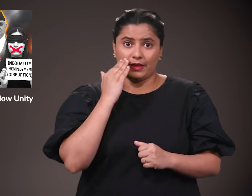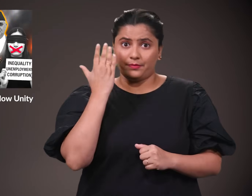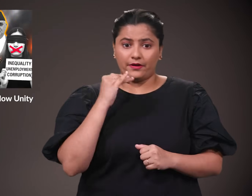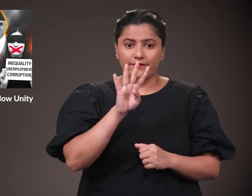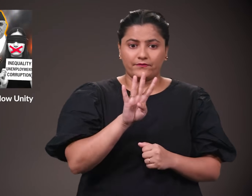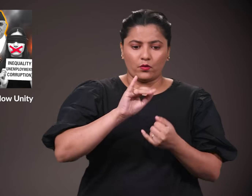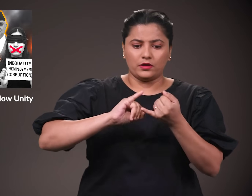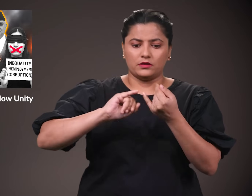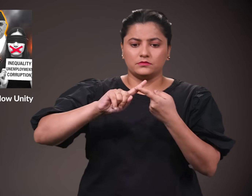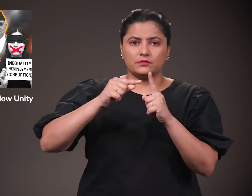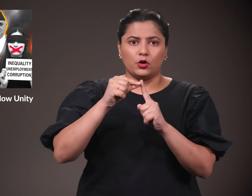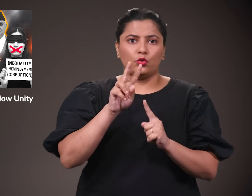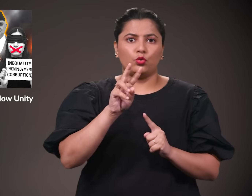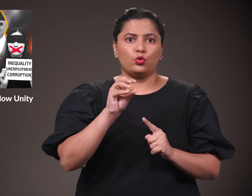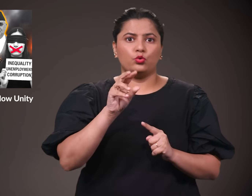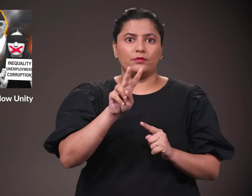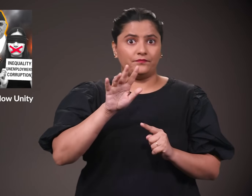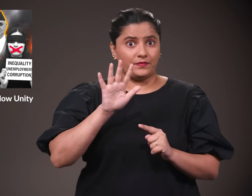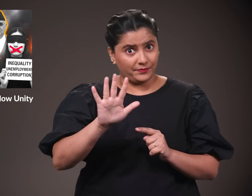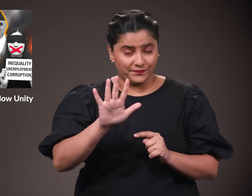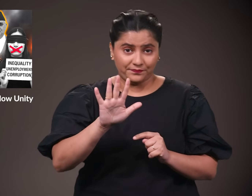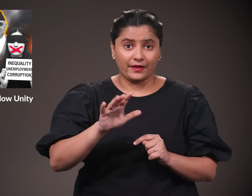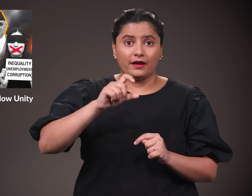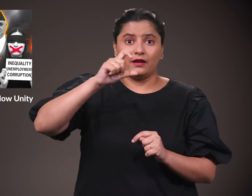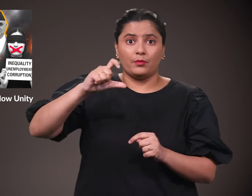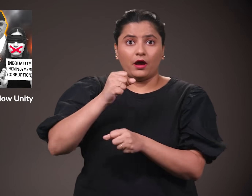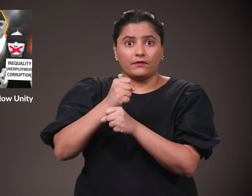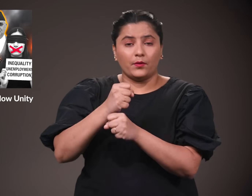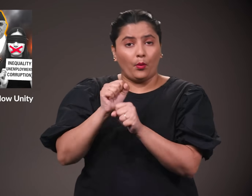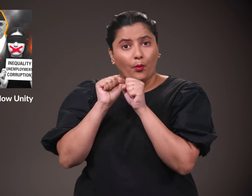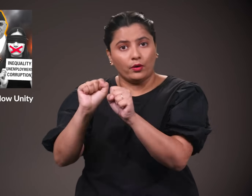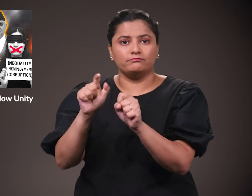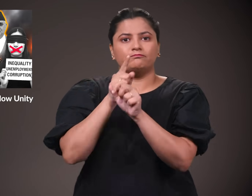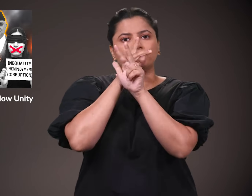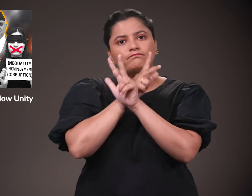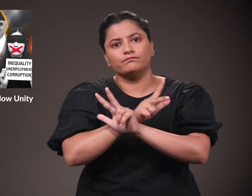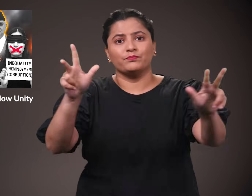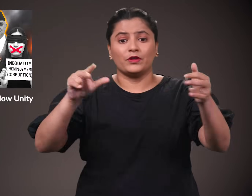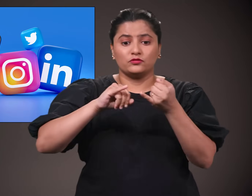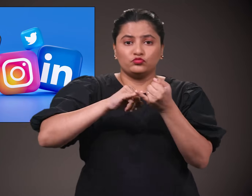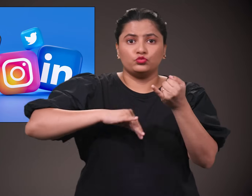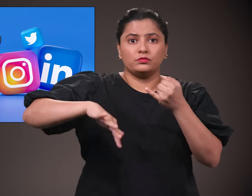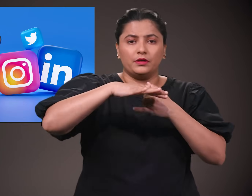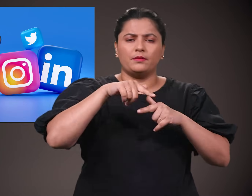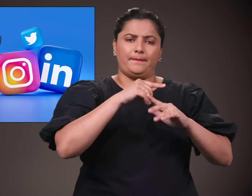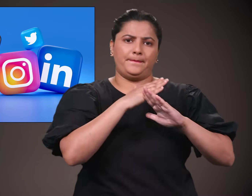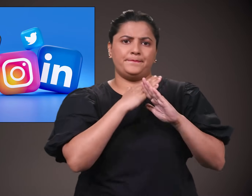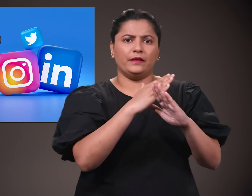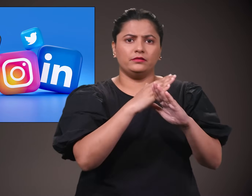On 4th September 2025, the Nepal government announced a ban on social media.